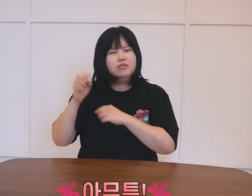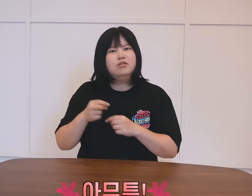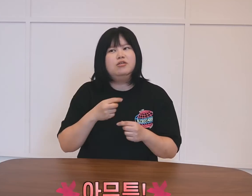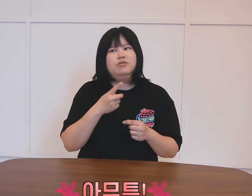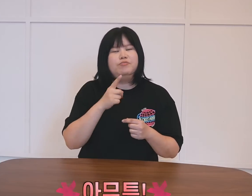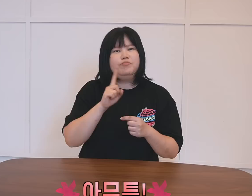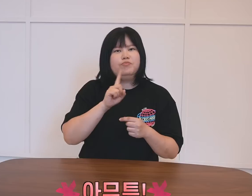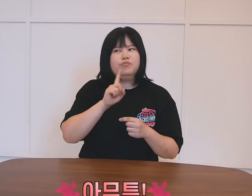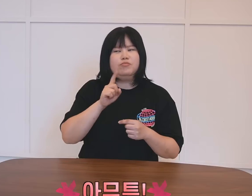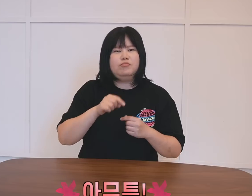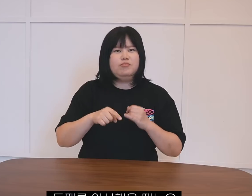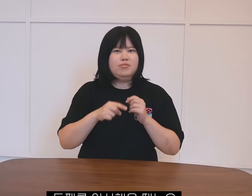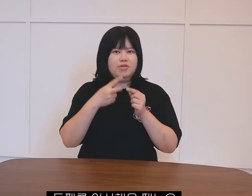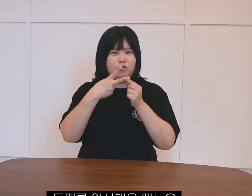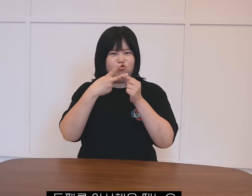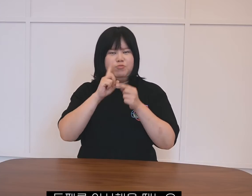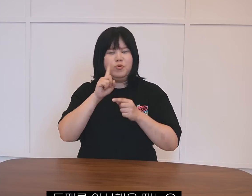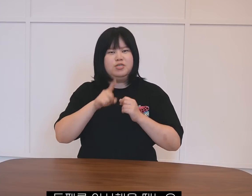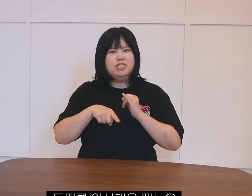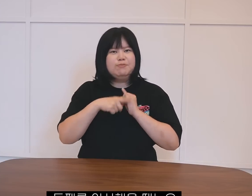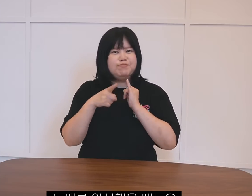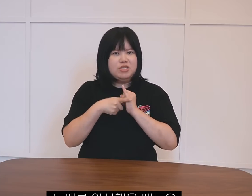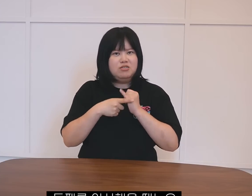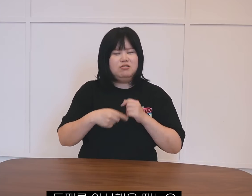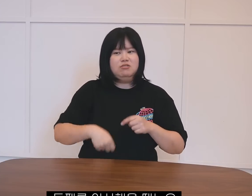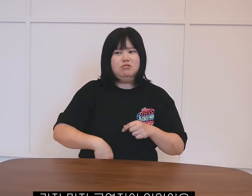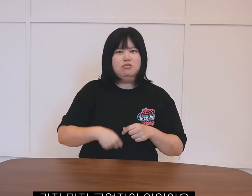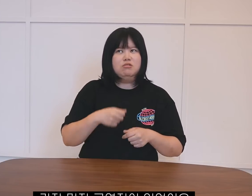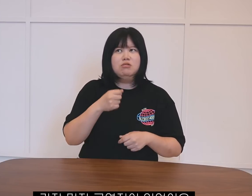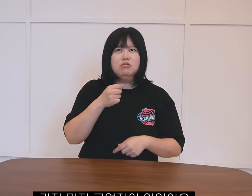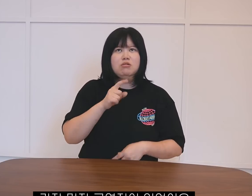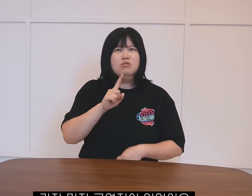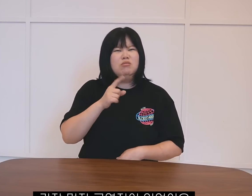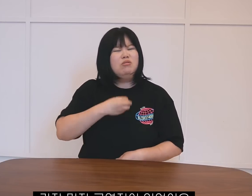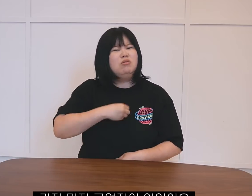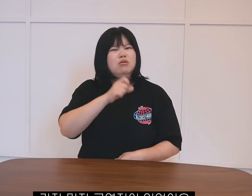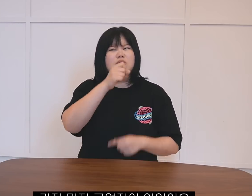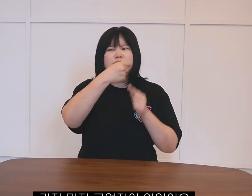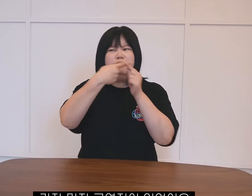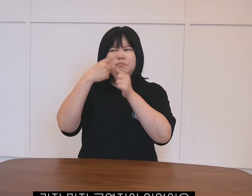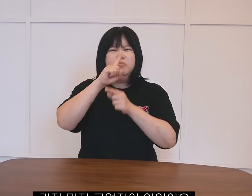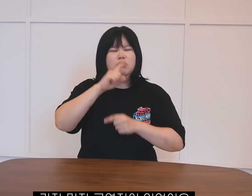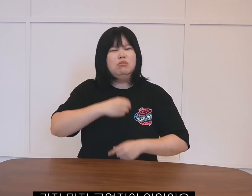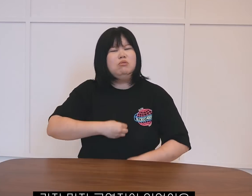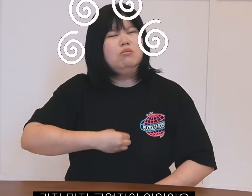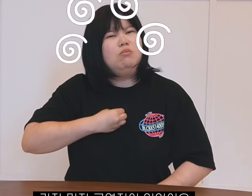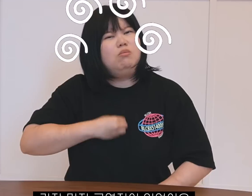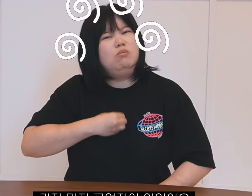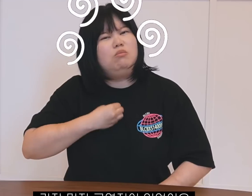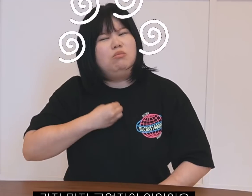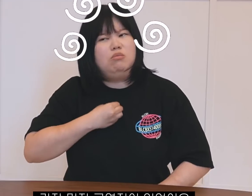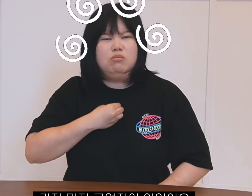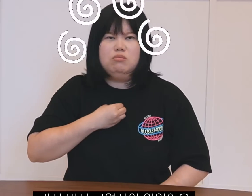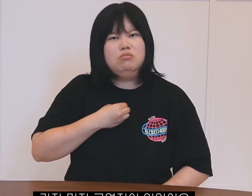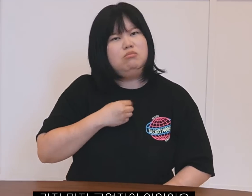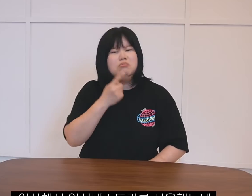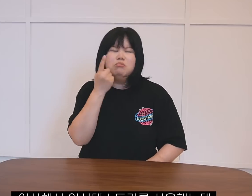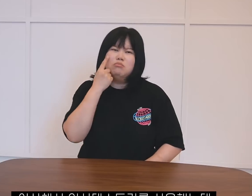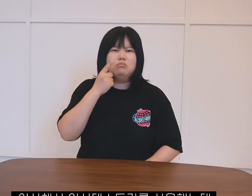When I was pregnant with my second child. First of all, I had nausea.